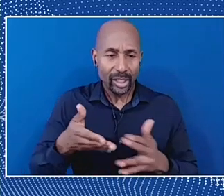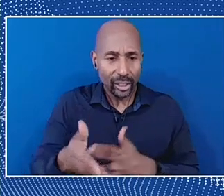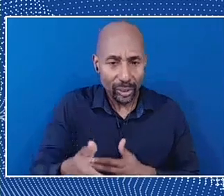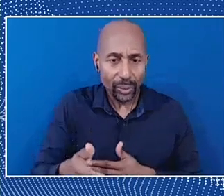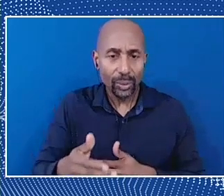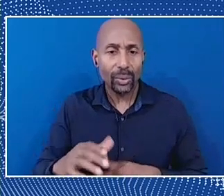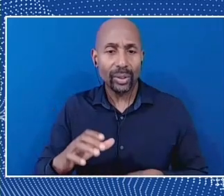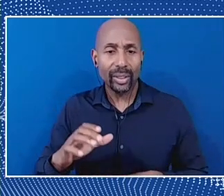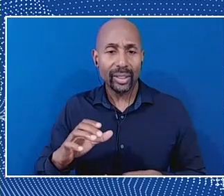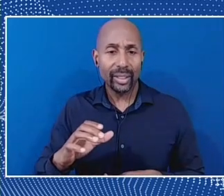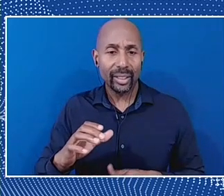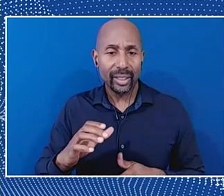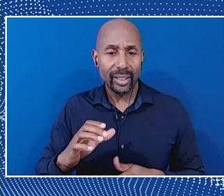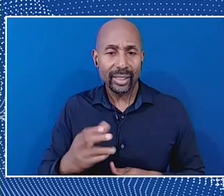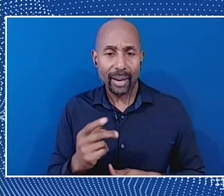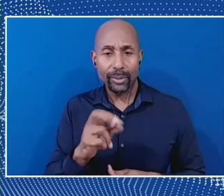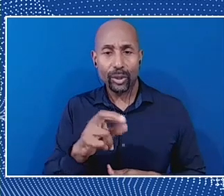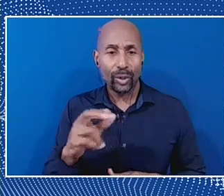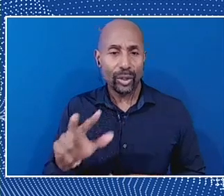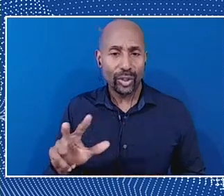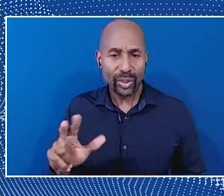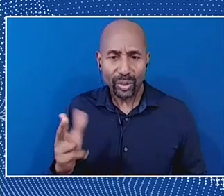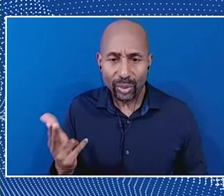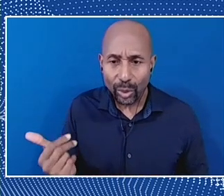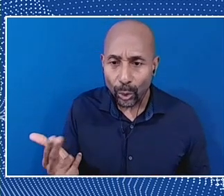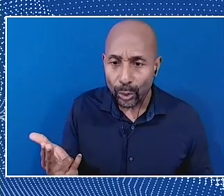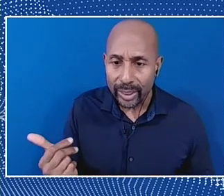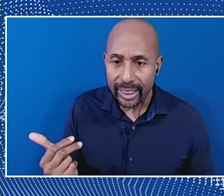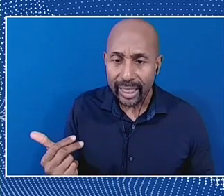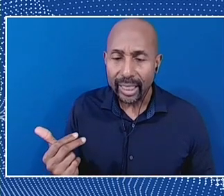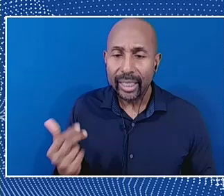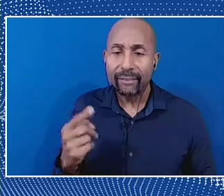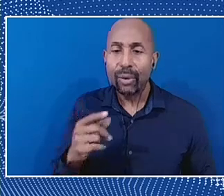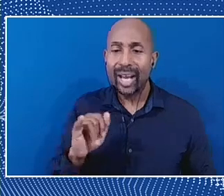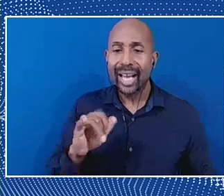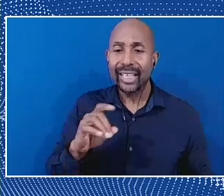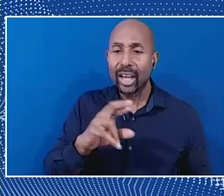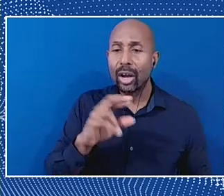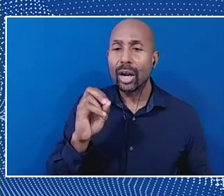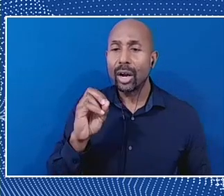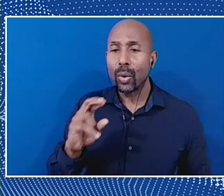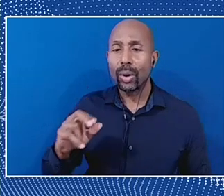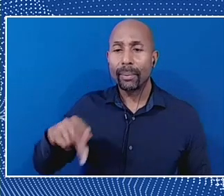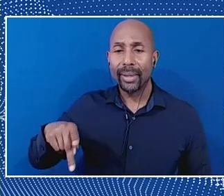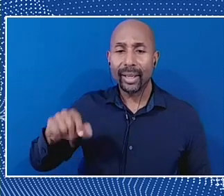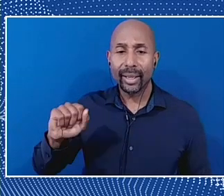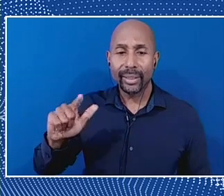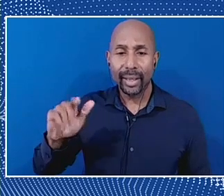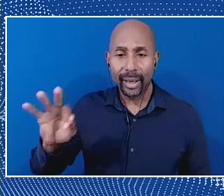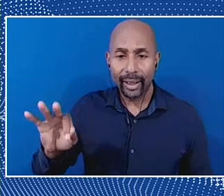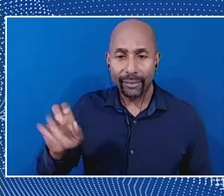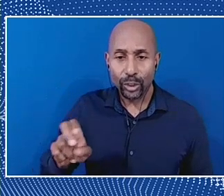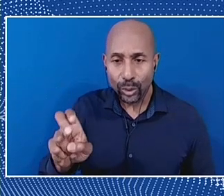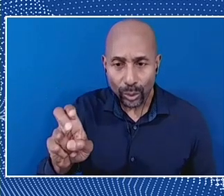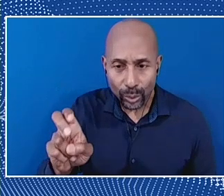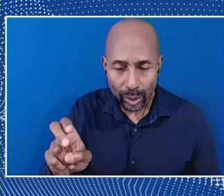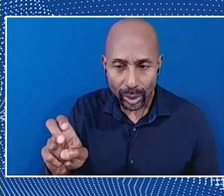student loan system for a long time. Due to this status existing in our loans, we can't even use the time to buy back these periods.